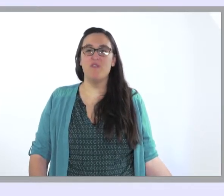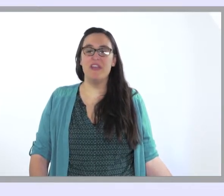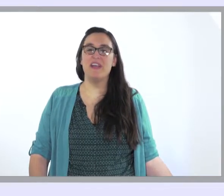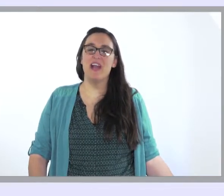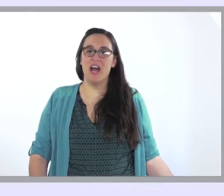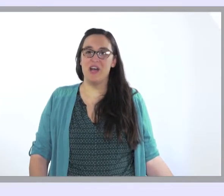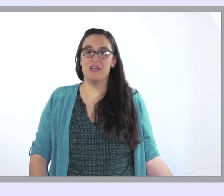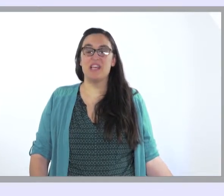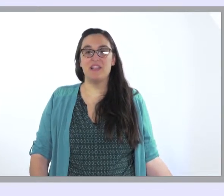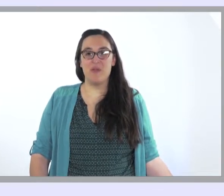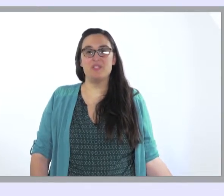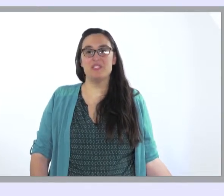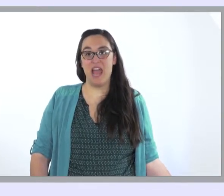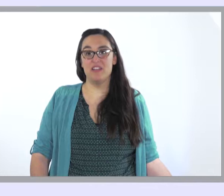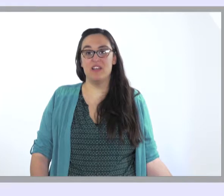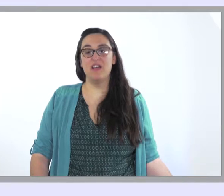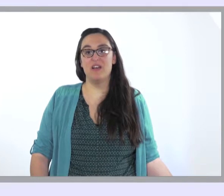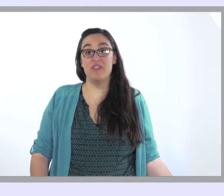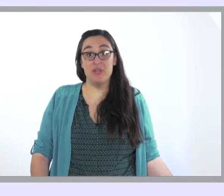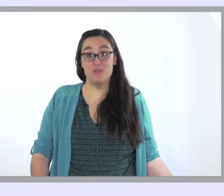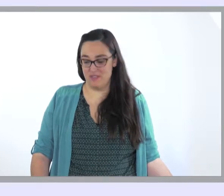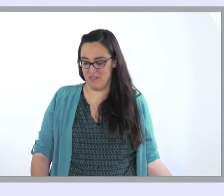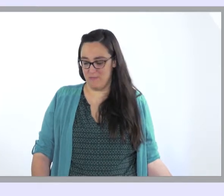involving sign languages and their uses.